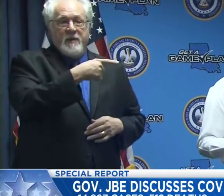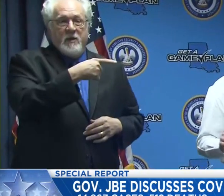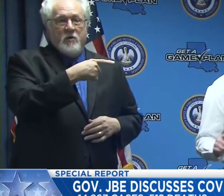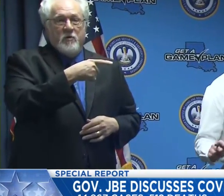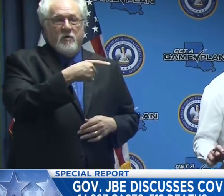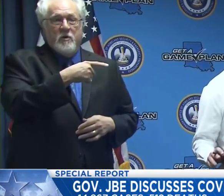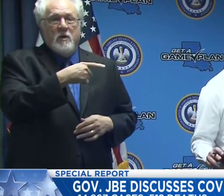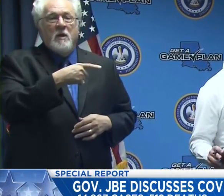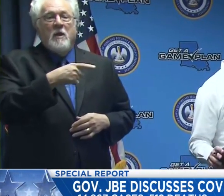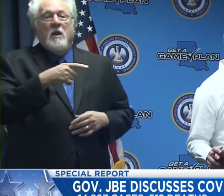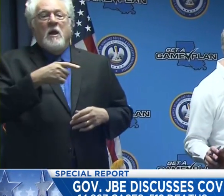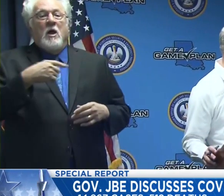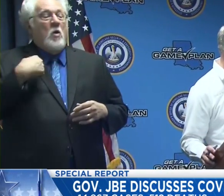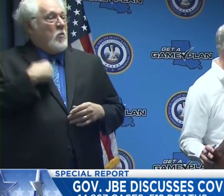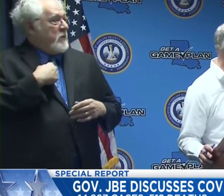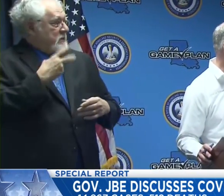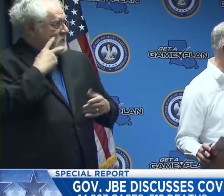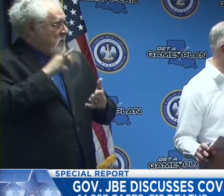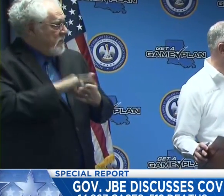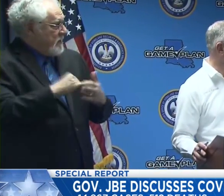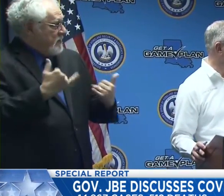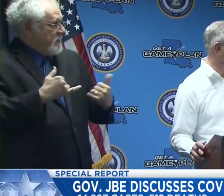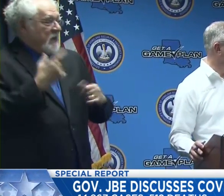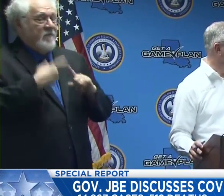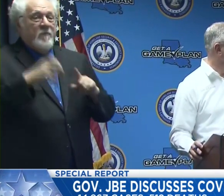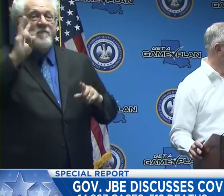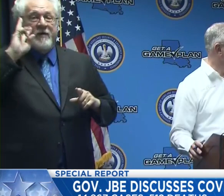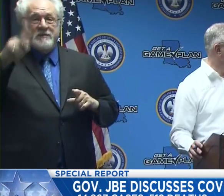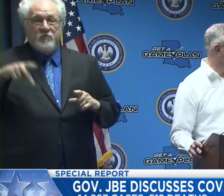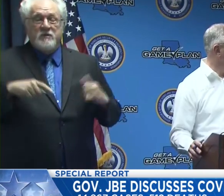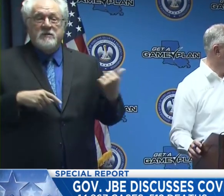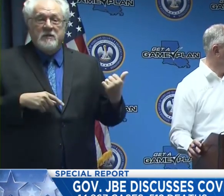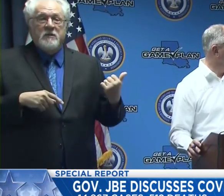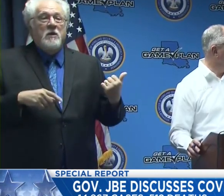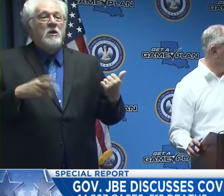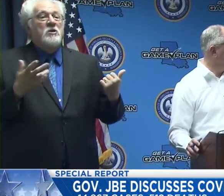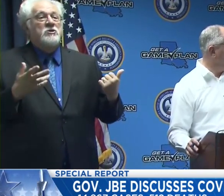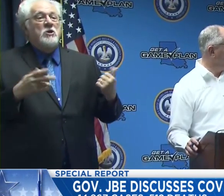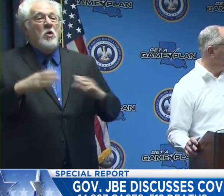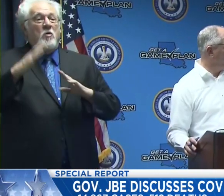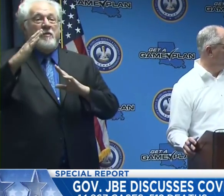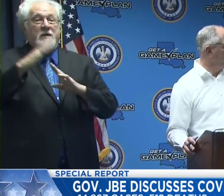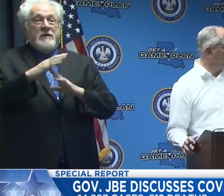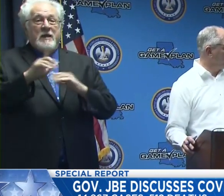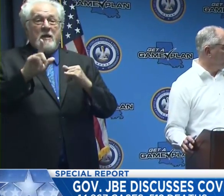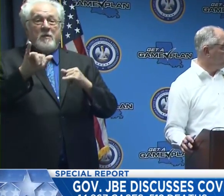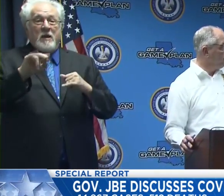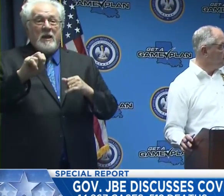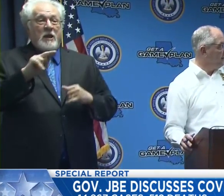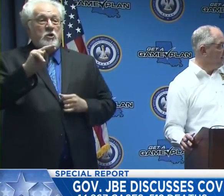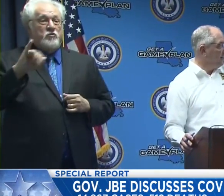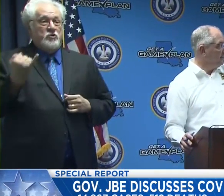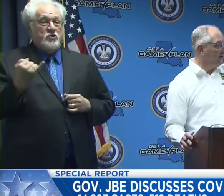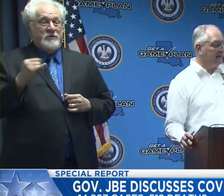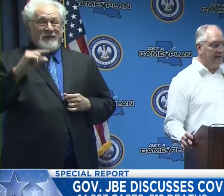PLEASE. NEW YORK IS NOT ON THIS. THIS IS A CHART THAT WAS SHOWN